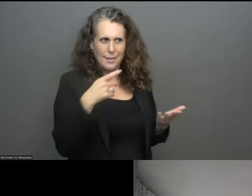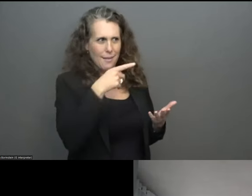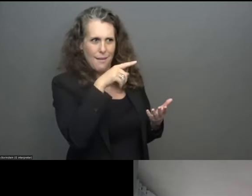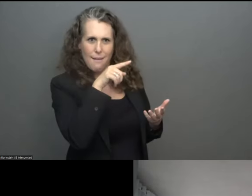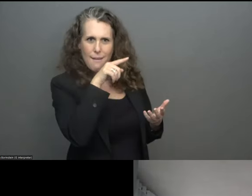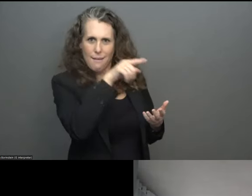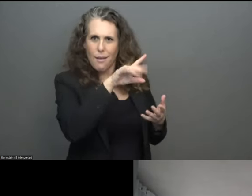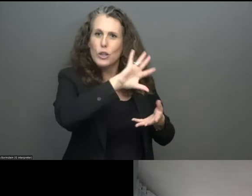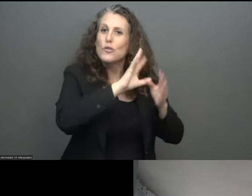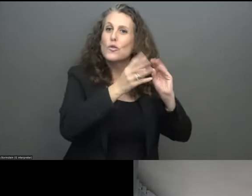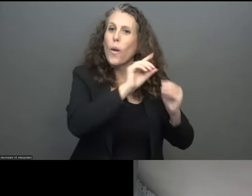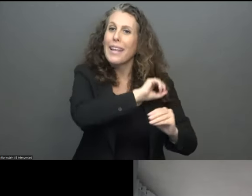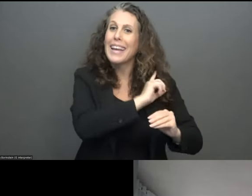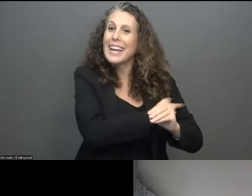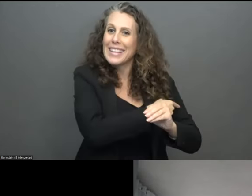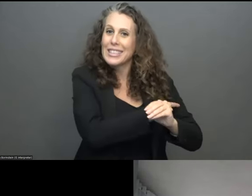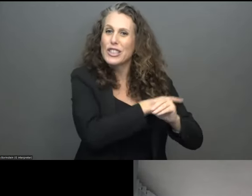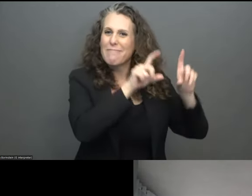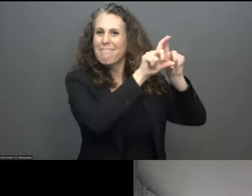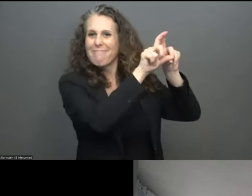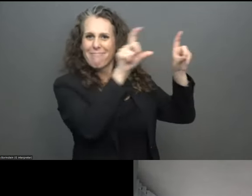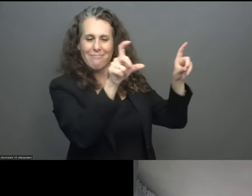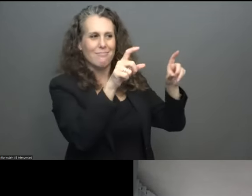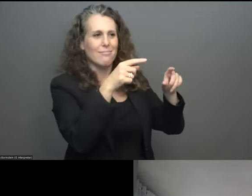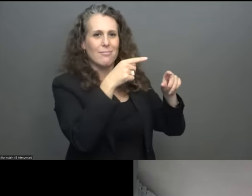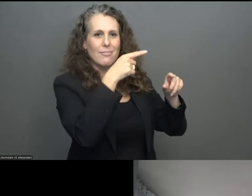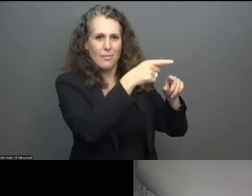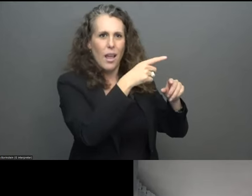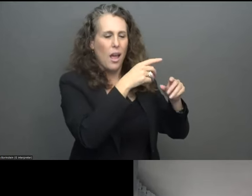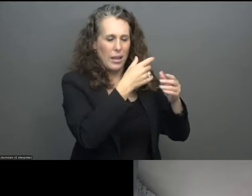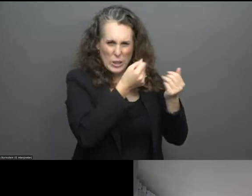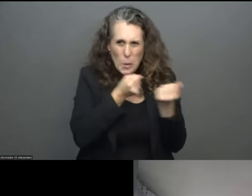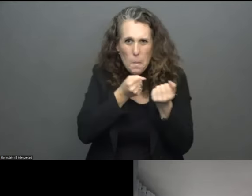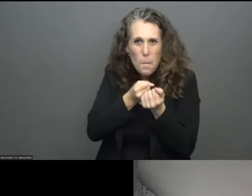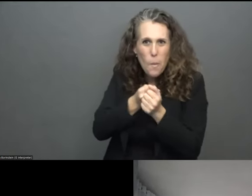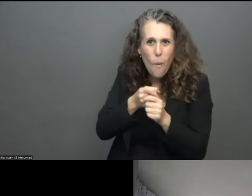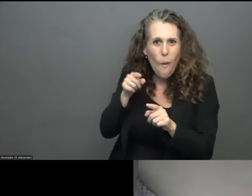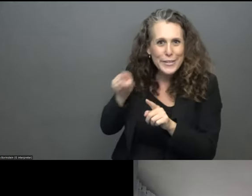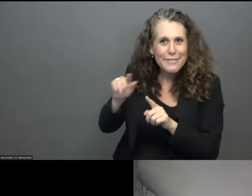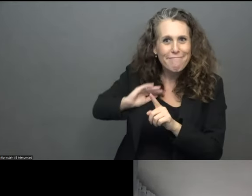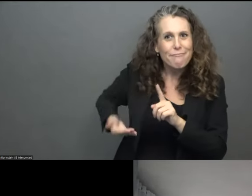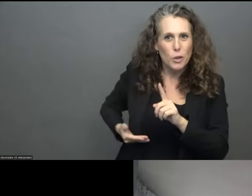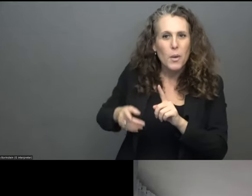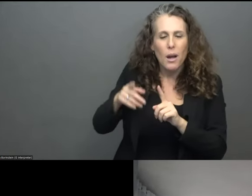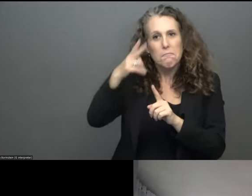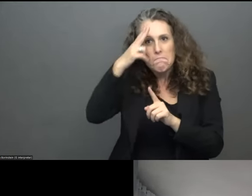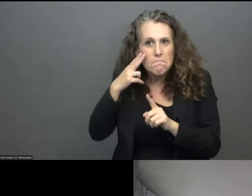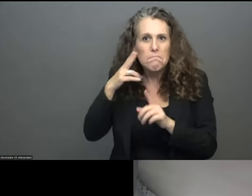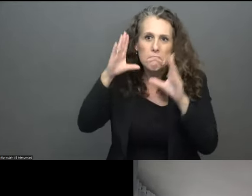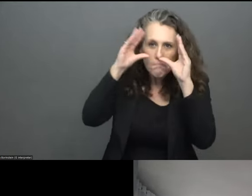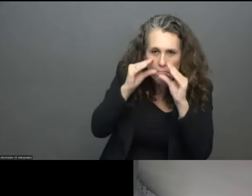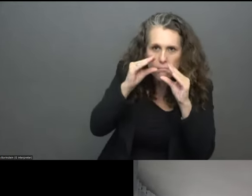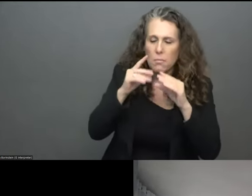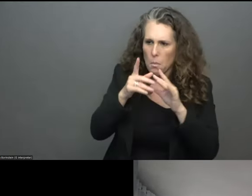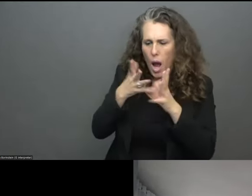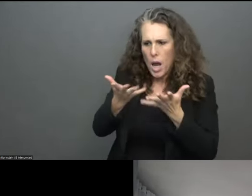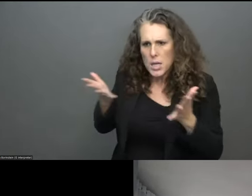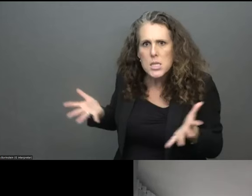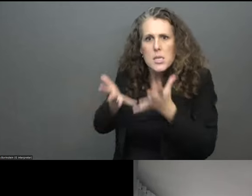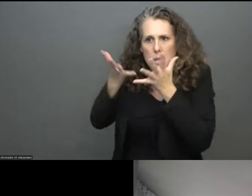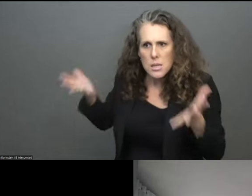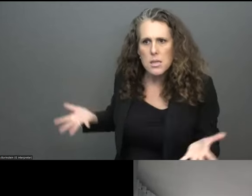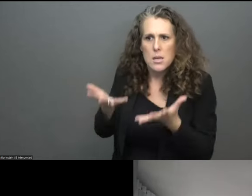actually develop a warrant to further enhance her capabilities and to be able to take up